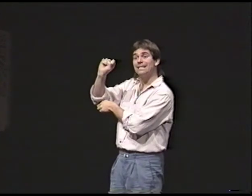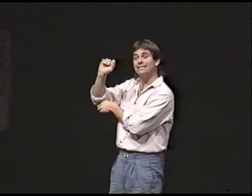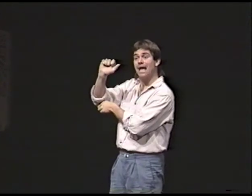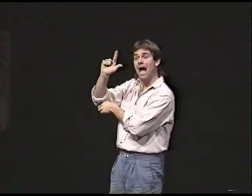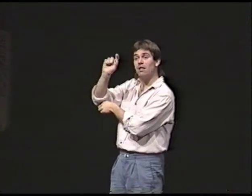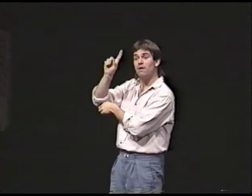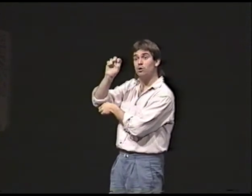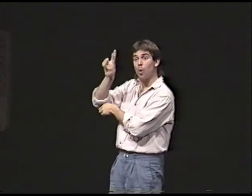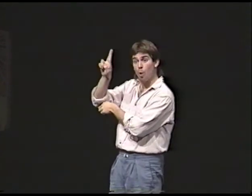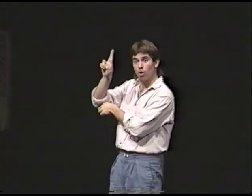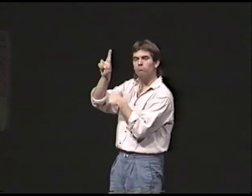who's a priest in El Salvador.